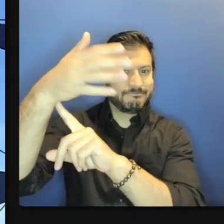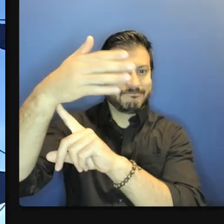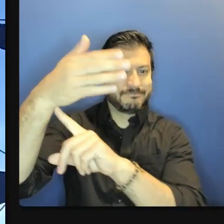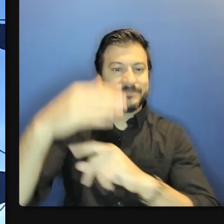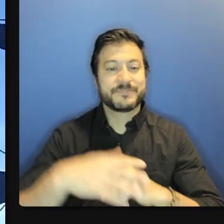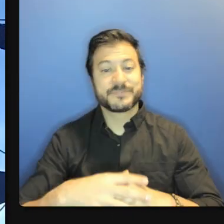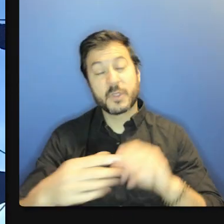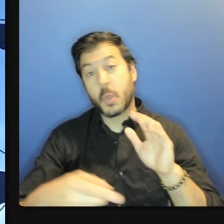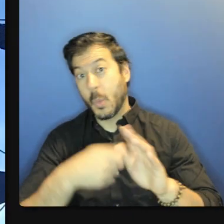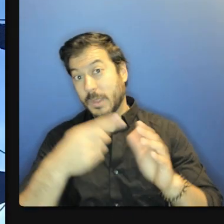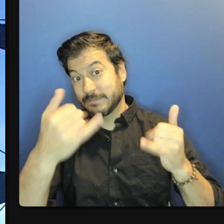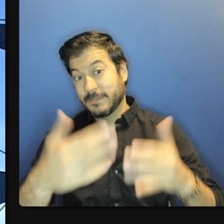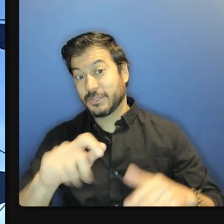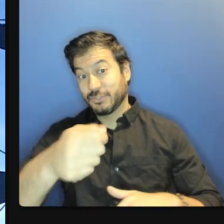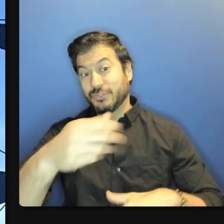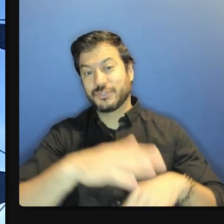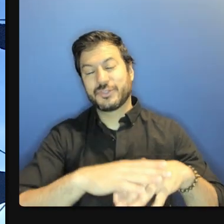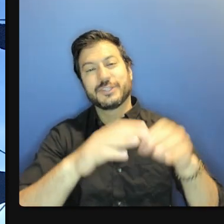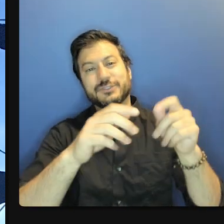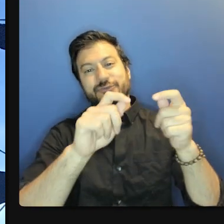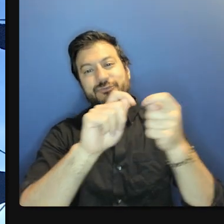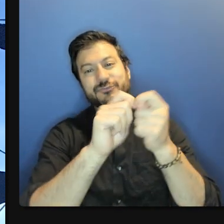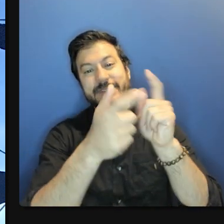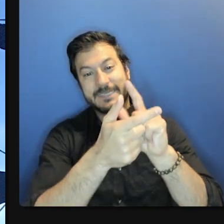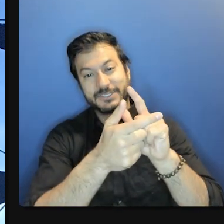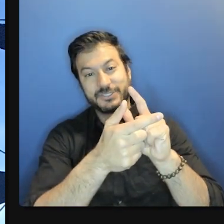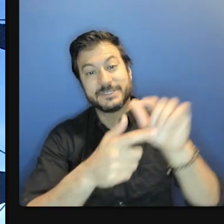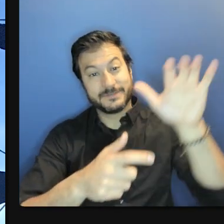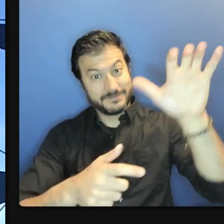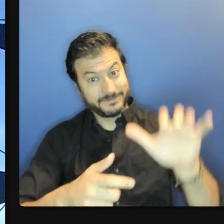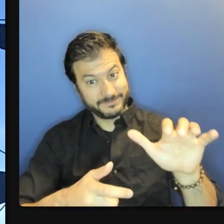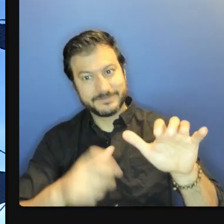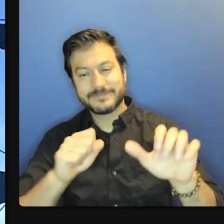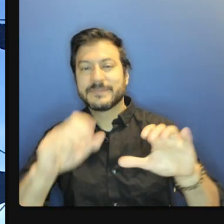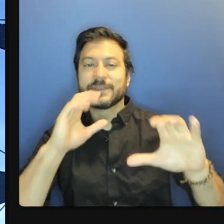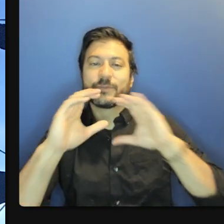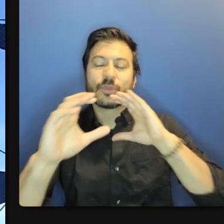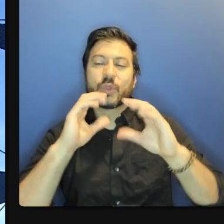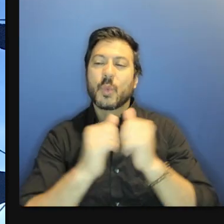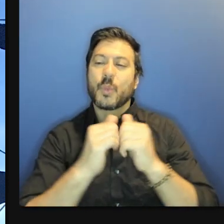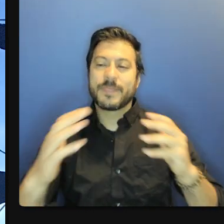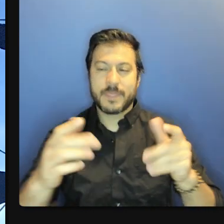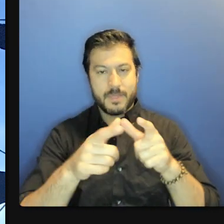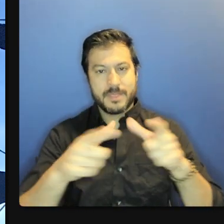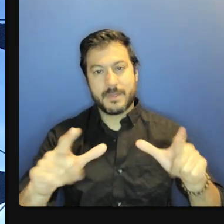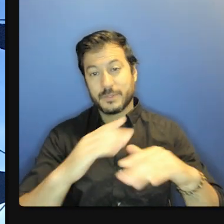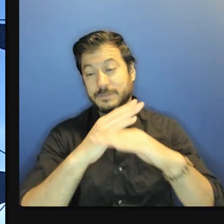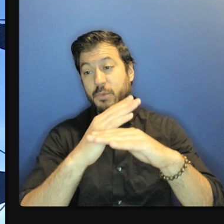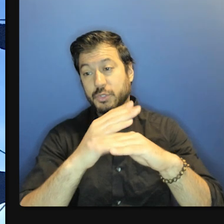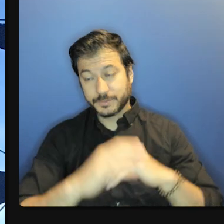Once a player turns on translation, as you can see from the screenshot in the game, they can communicate without language barriers.